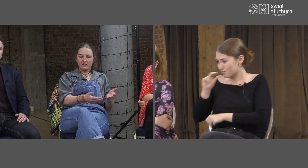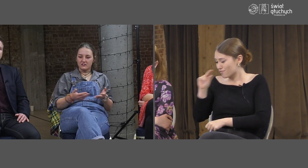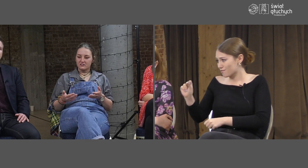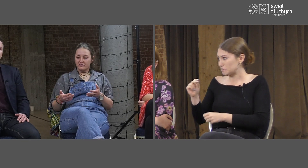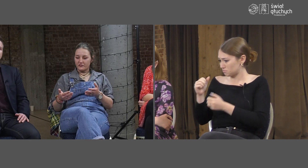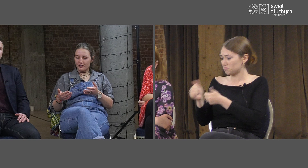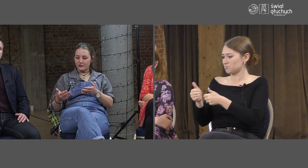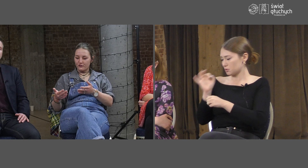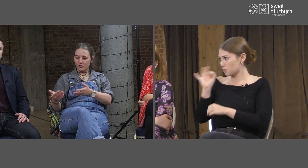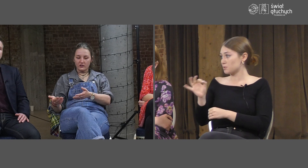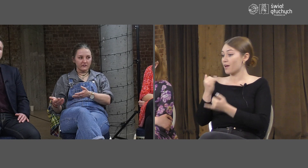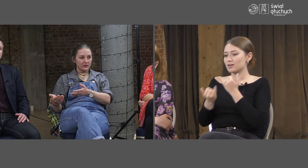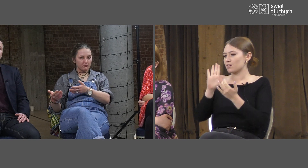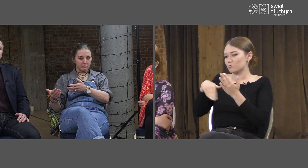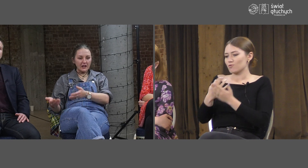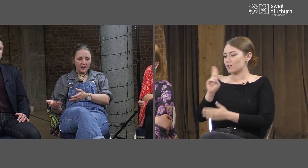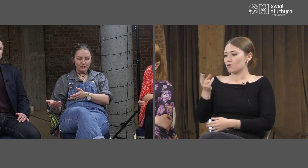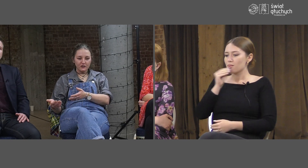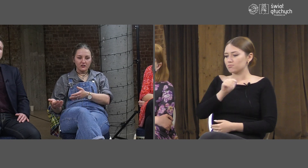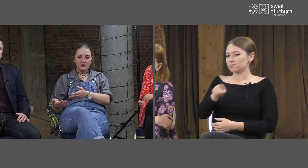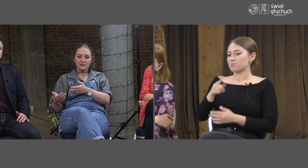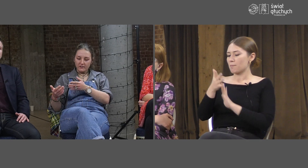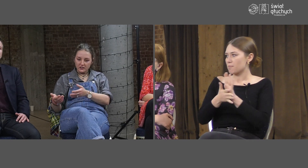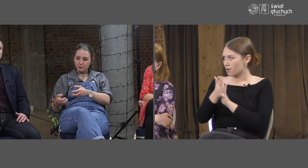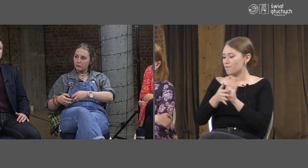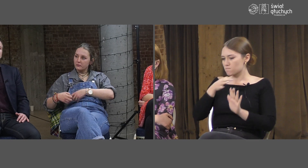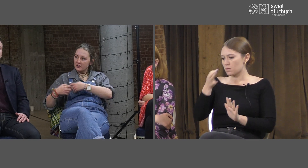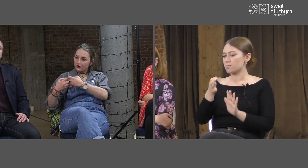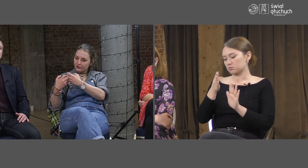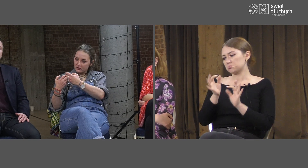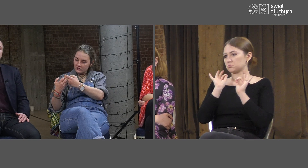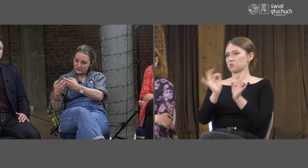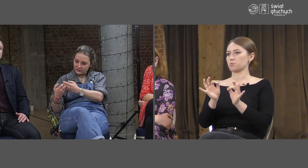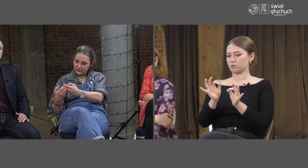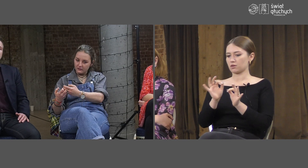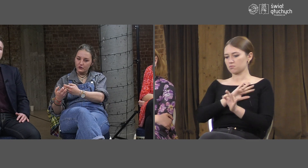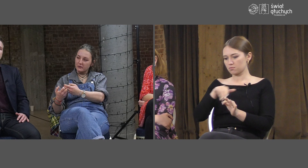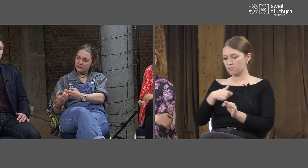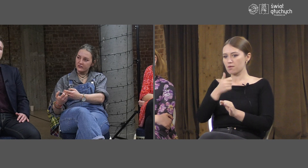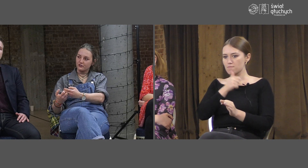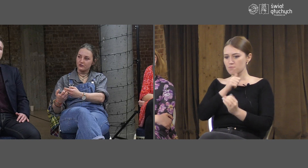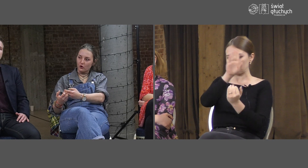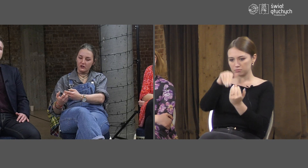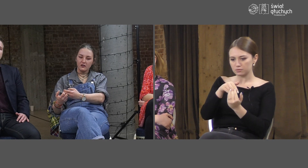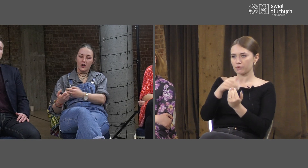If someone prefers to sign — great. Let’s try to adapt somehow.